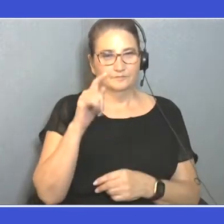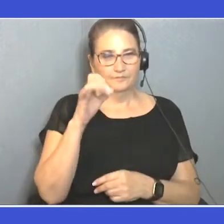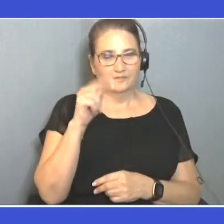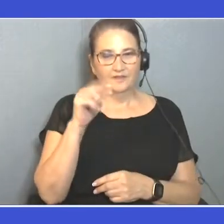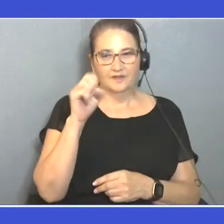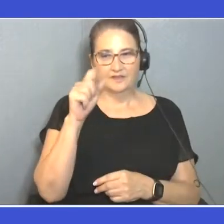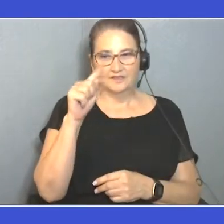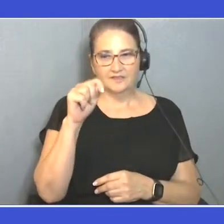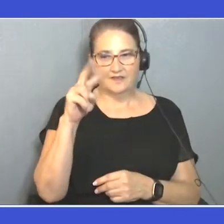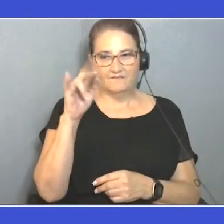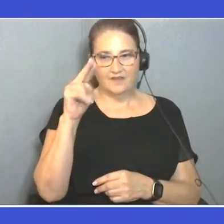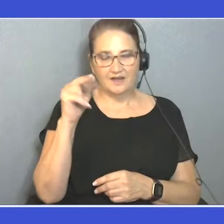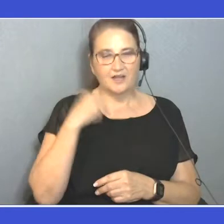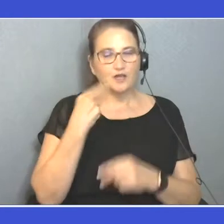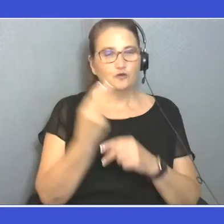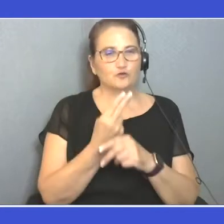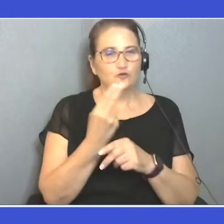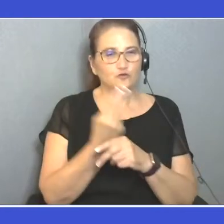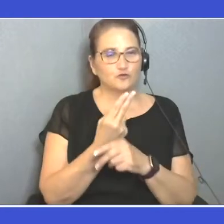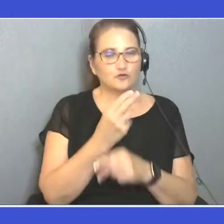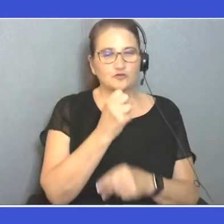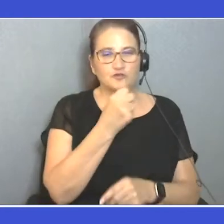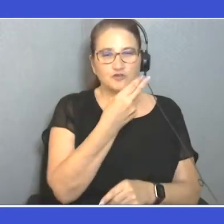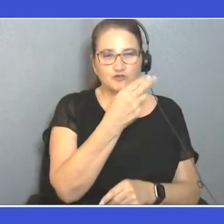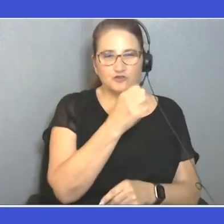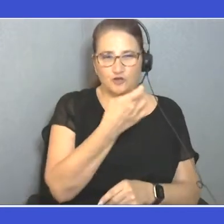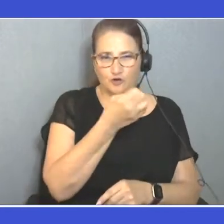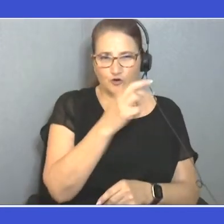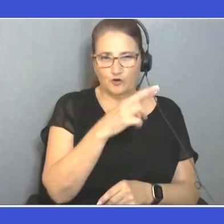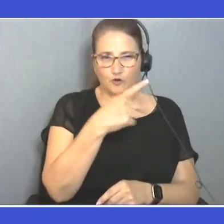Erin: I use the pronouns she and her, and I'm really excited